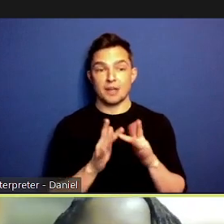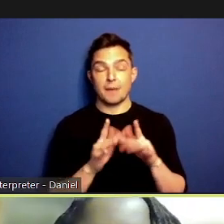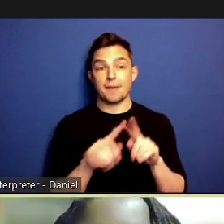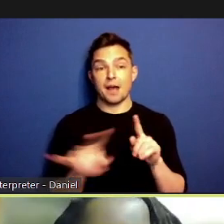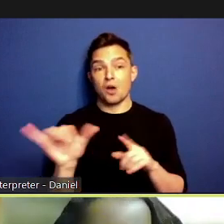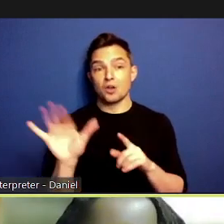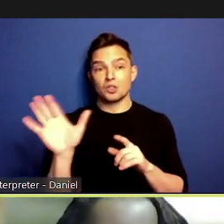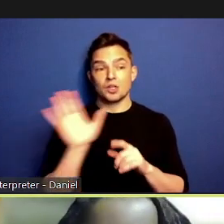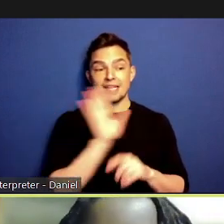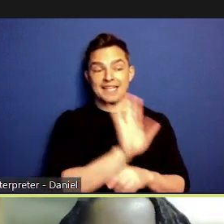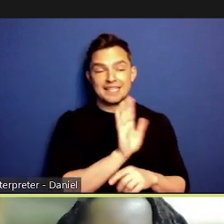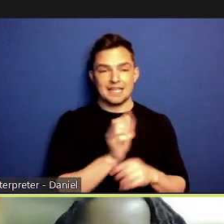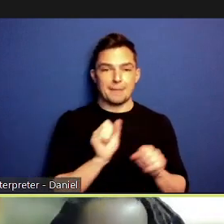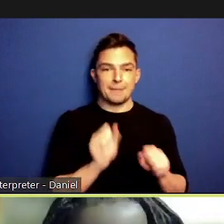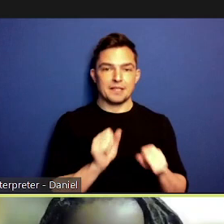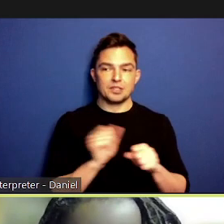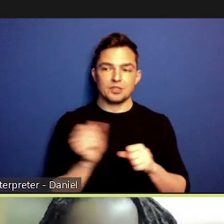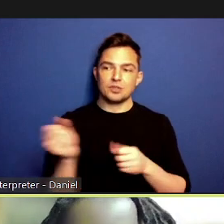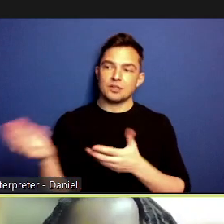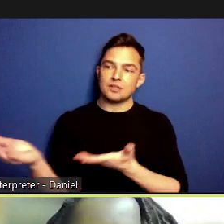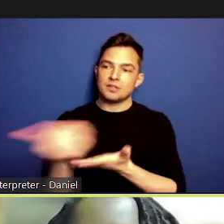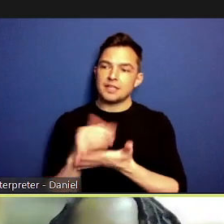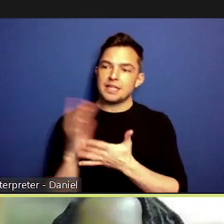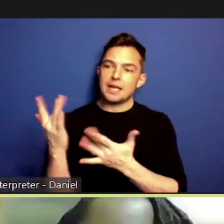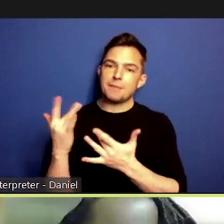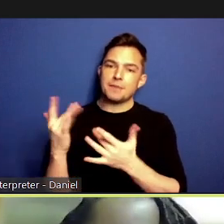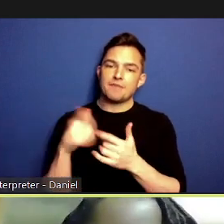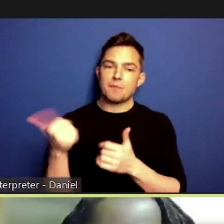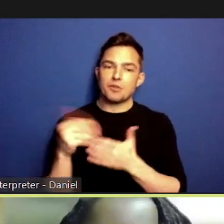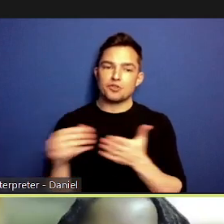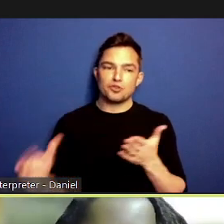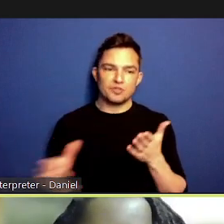to garner empathy from other students, which I thought was important because it was interesting